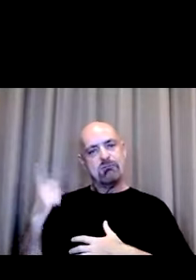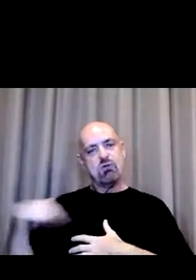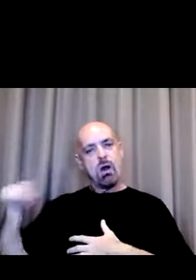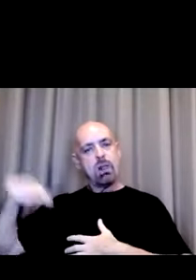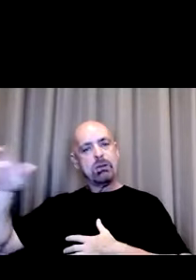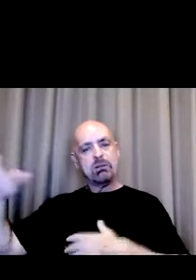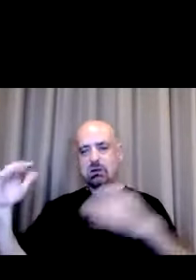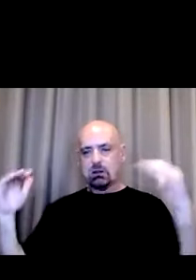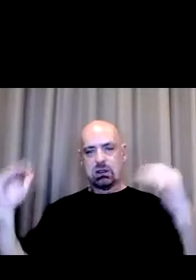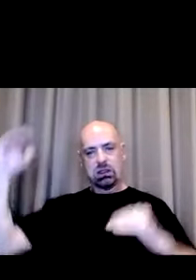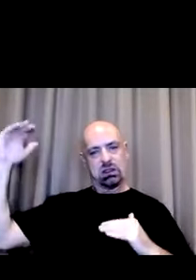the dignity of man which